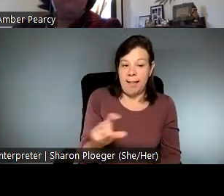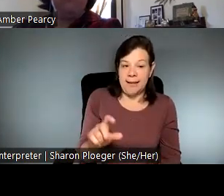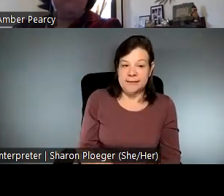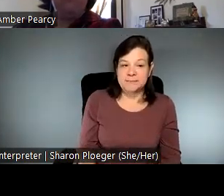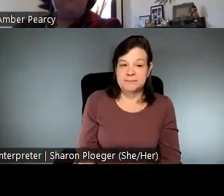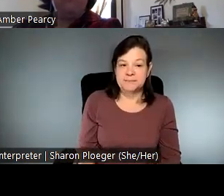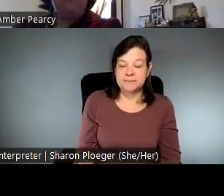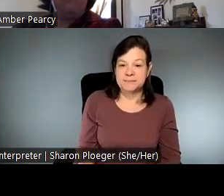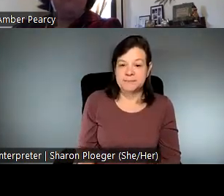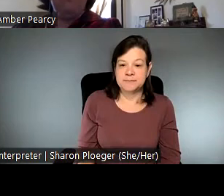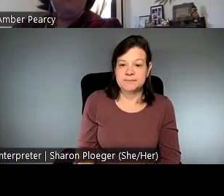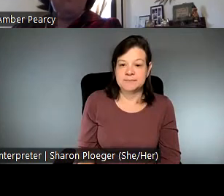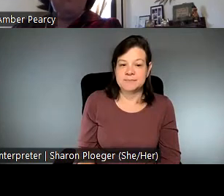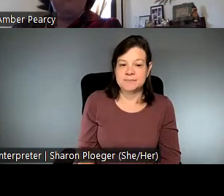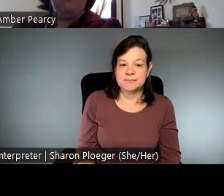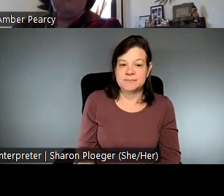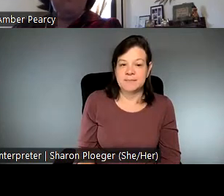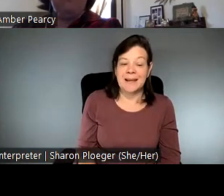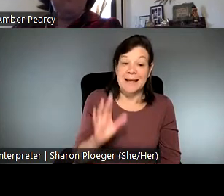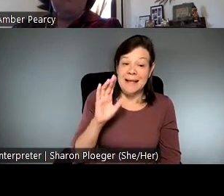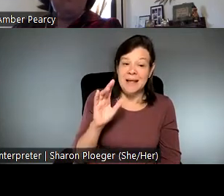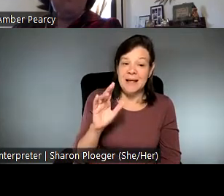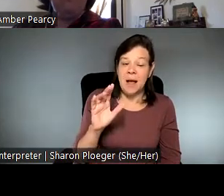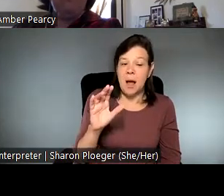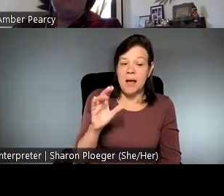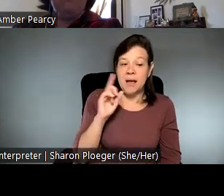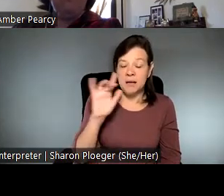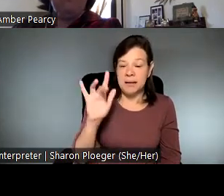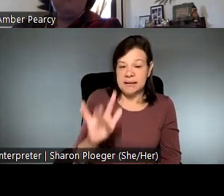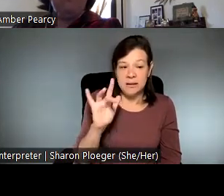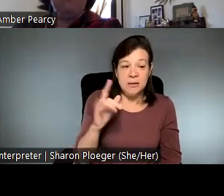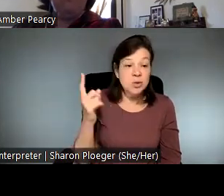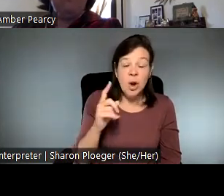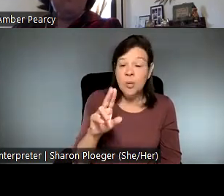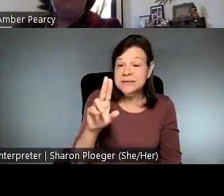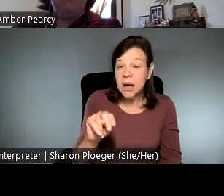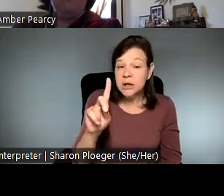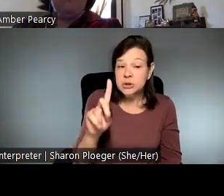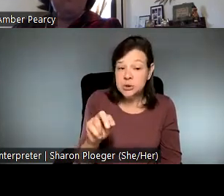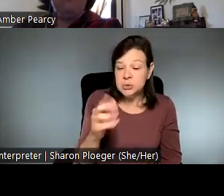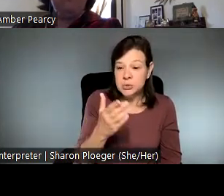because it's not permanent, but if I click it, there it is. Also, you can always undo things in Word, which is good to remember.